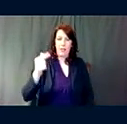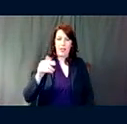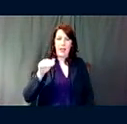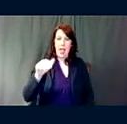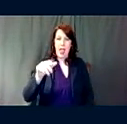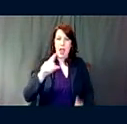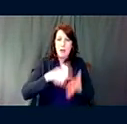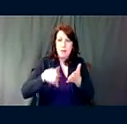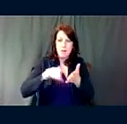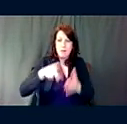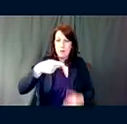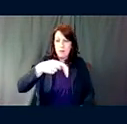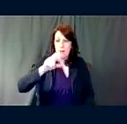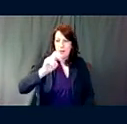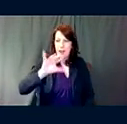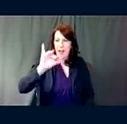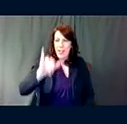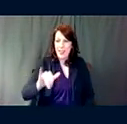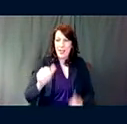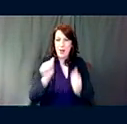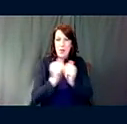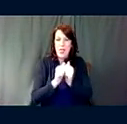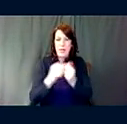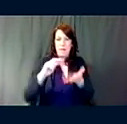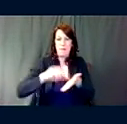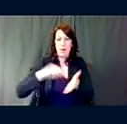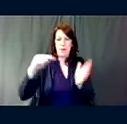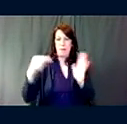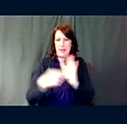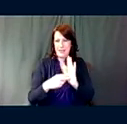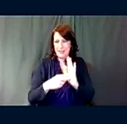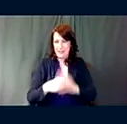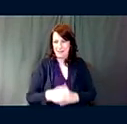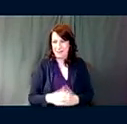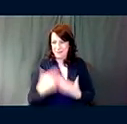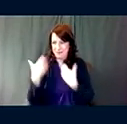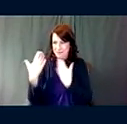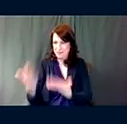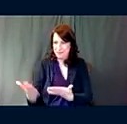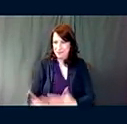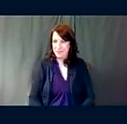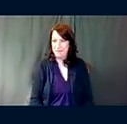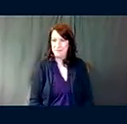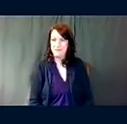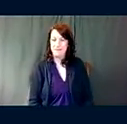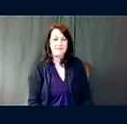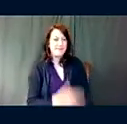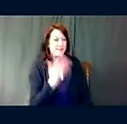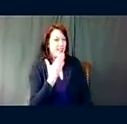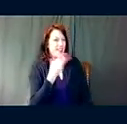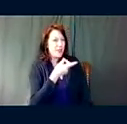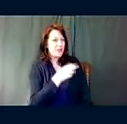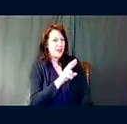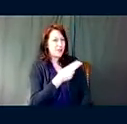PRYING WITH A PURPOSE," COMMUNITY ENGAGED RESEARCH TO ACHIEVE HEALTH EQUITY. THANK YOU, DR. SCHOENBERG.